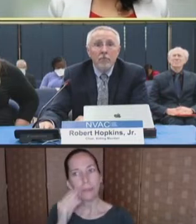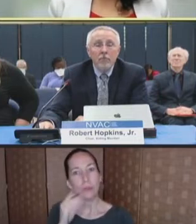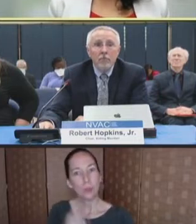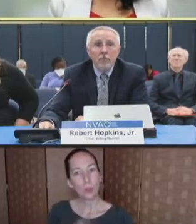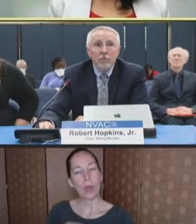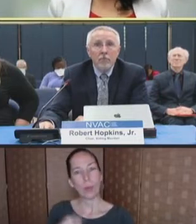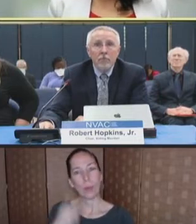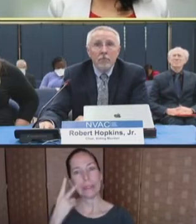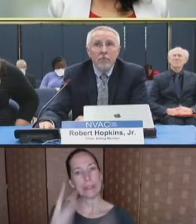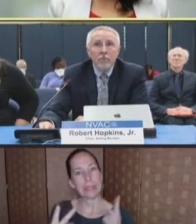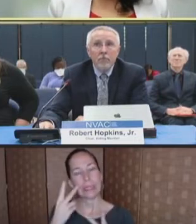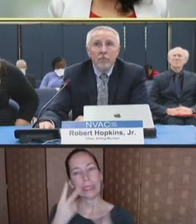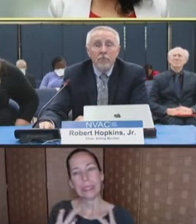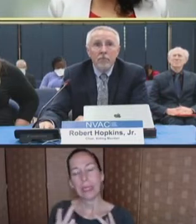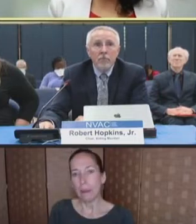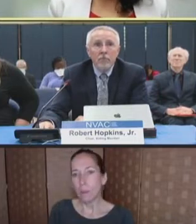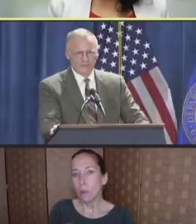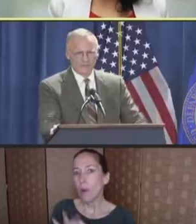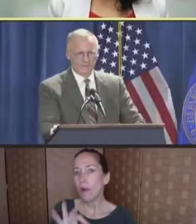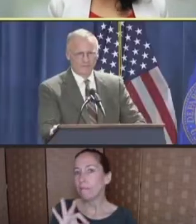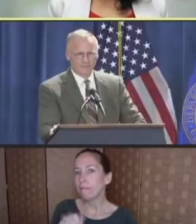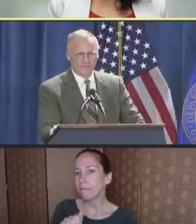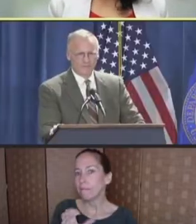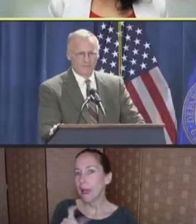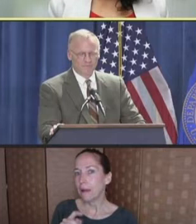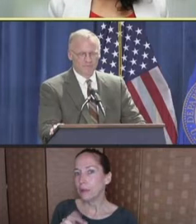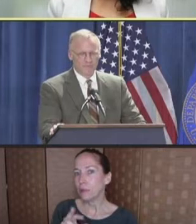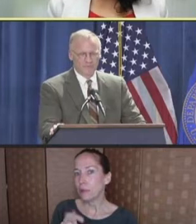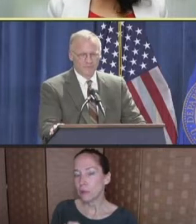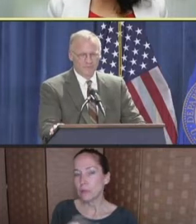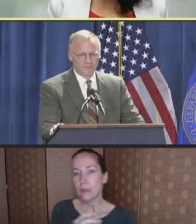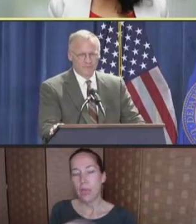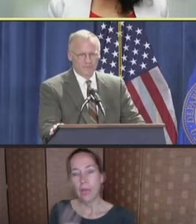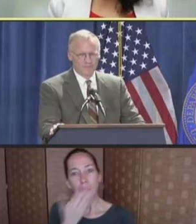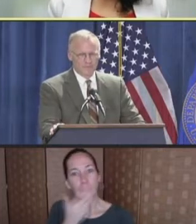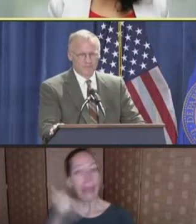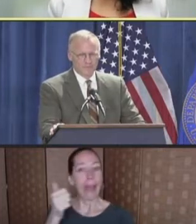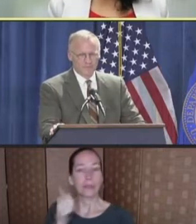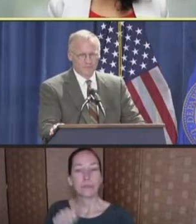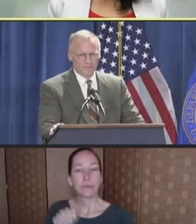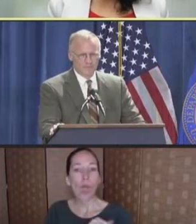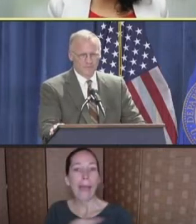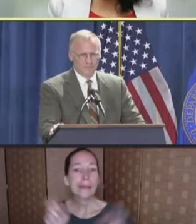and the best practices that we're identifying, in particular, to take sort of that diverse,